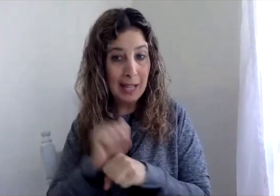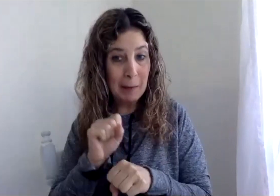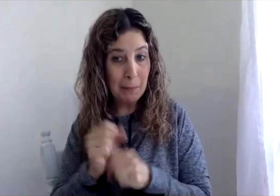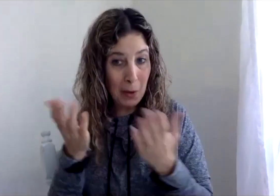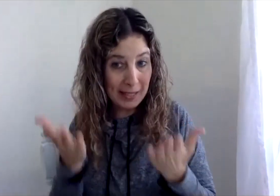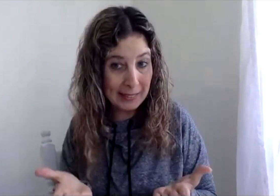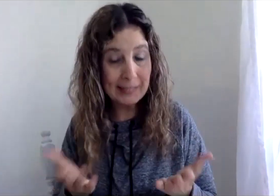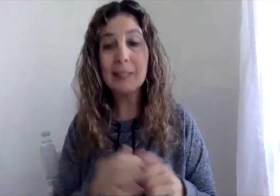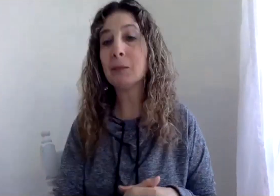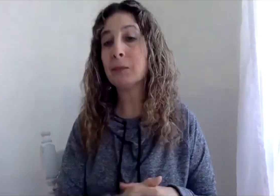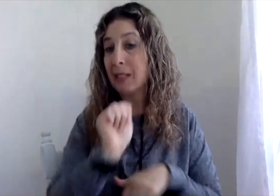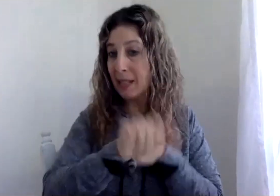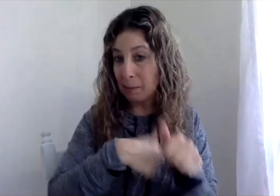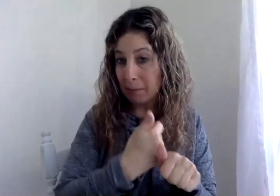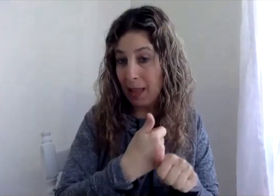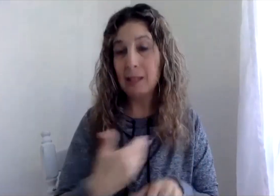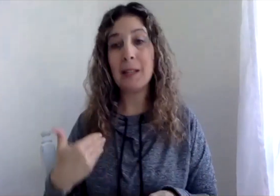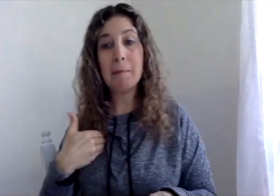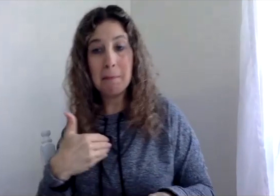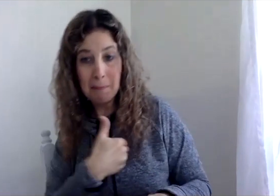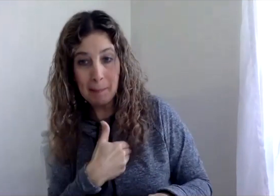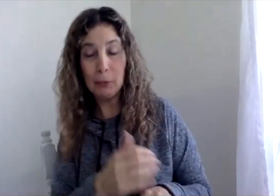Former employees, current employees, alumni